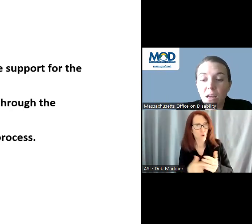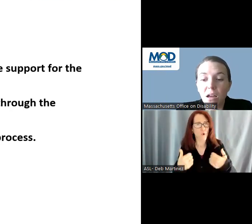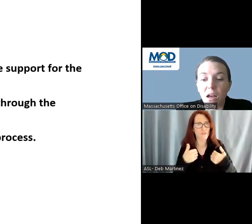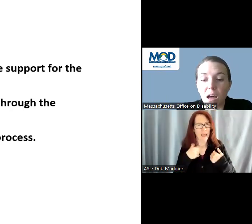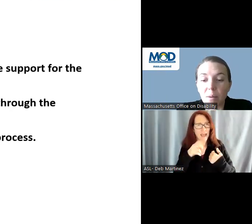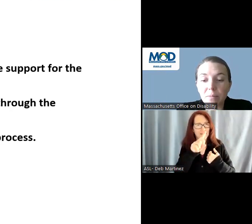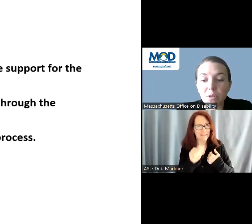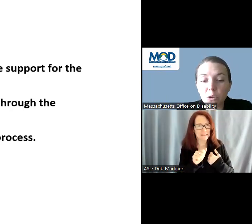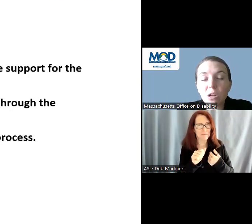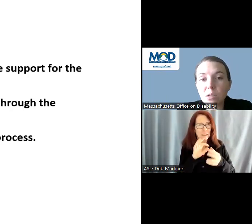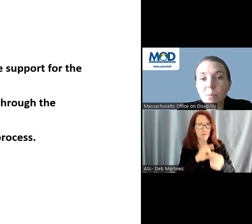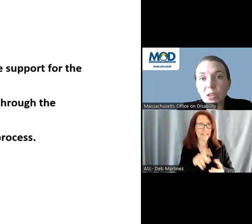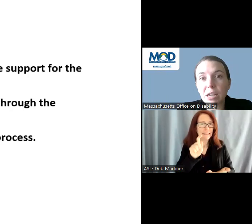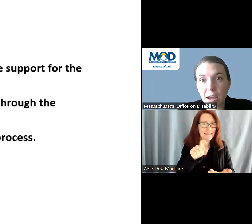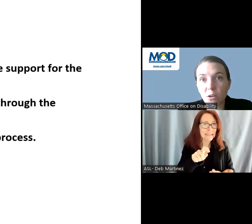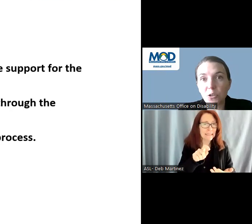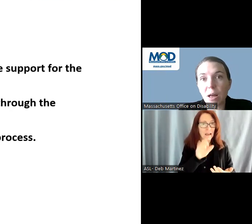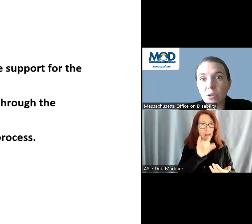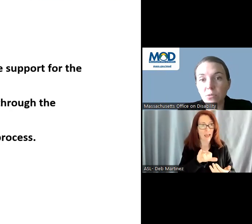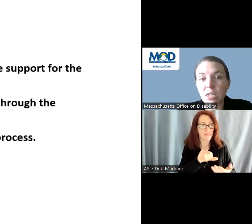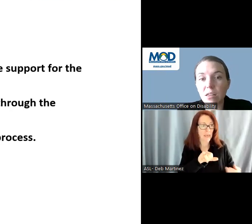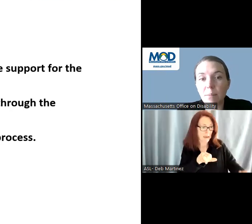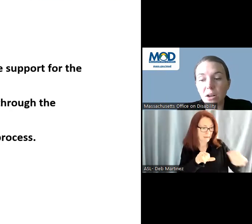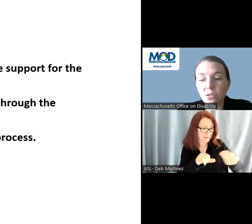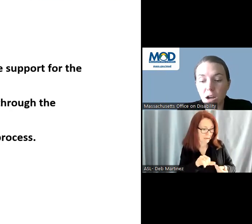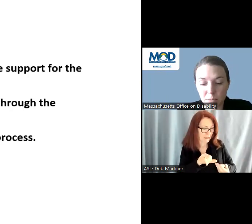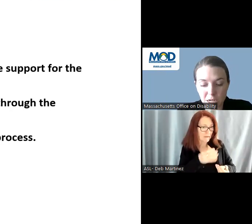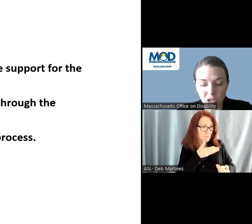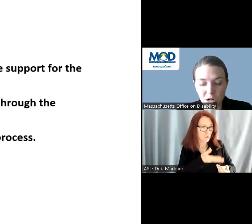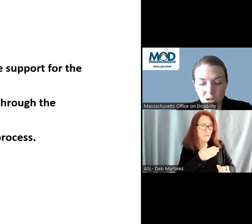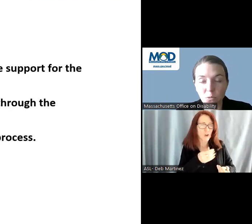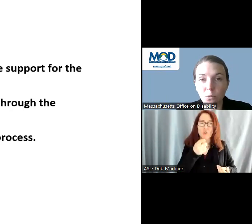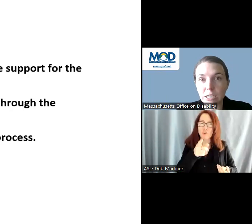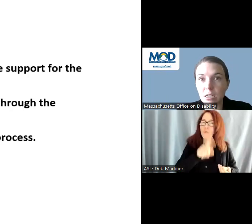way you need to be really careful about using that medical documentation as reason